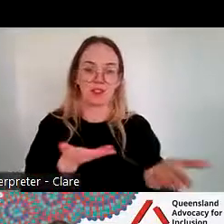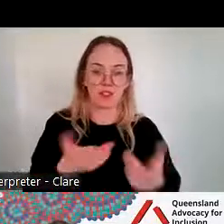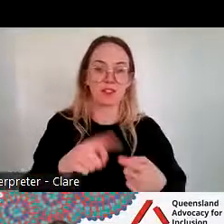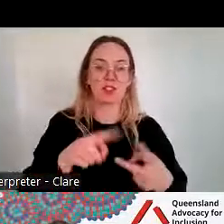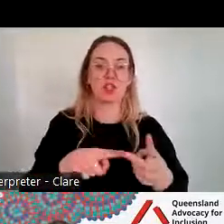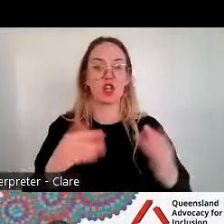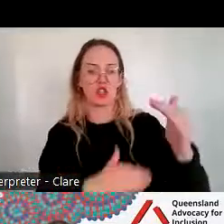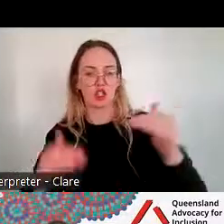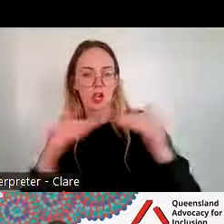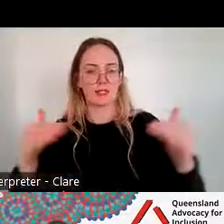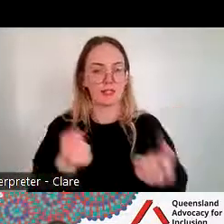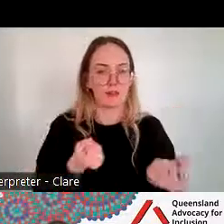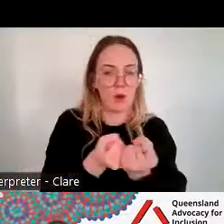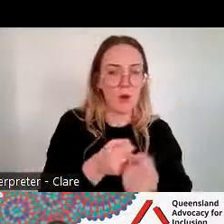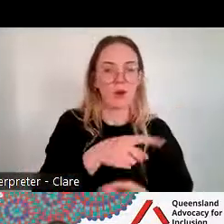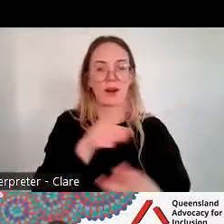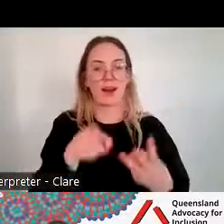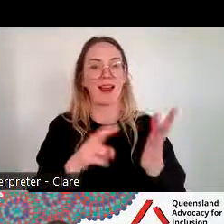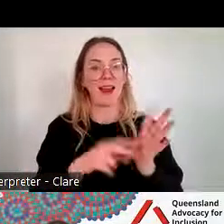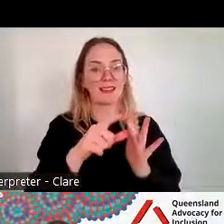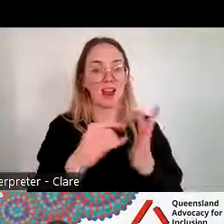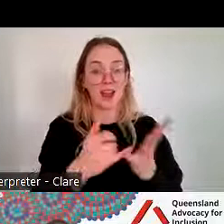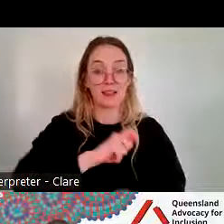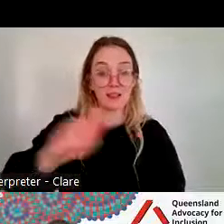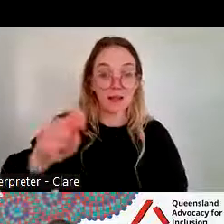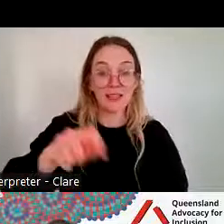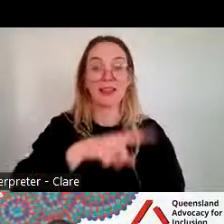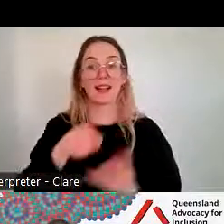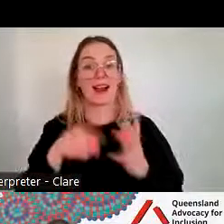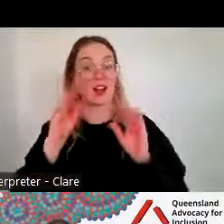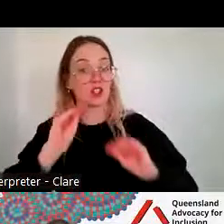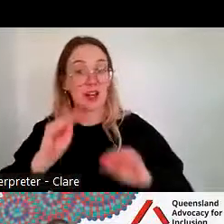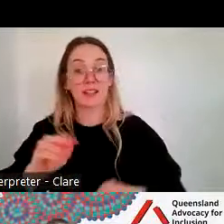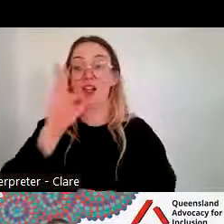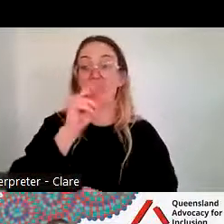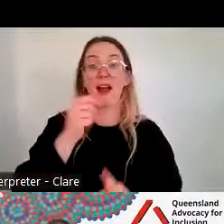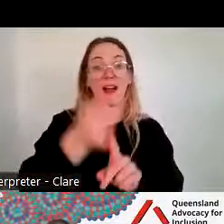education and young people's advocacy as well as Disability Royal Commission advocacy support.